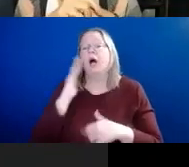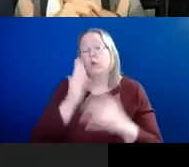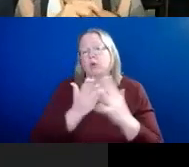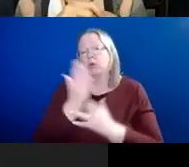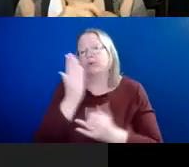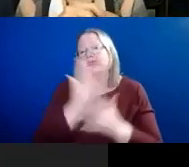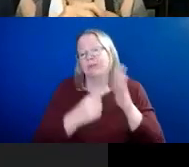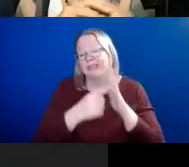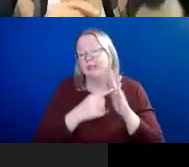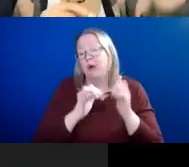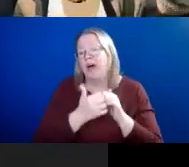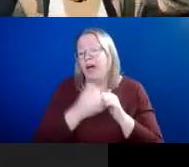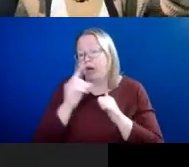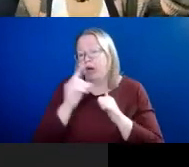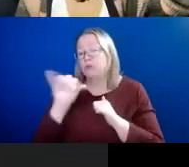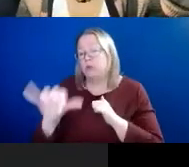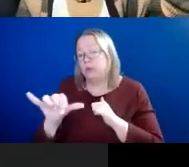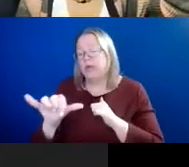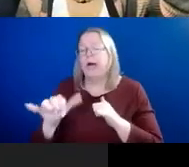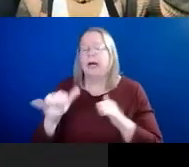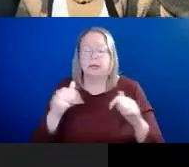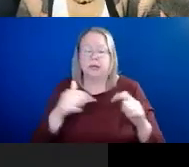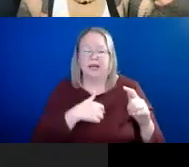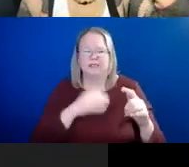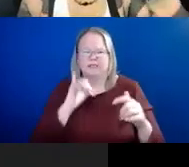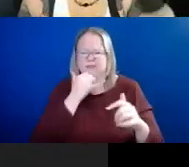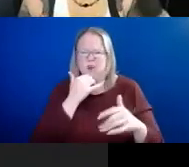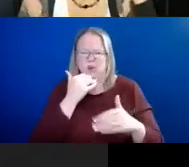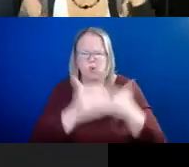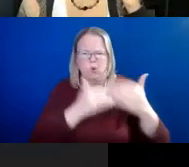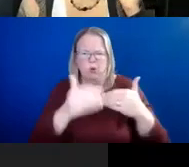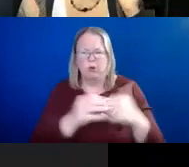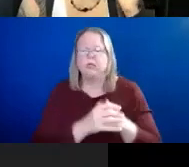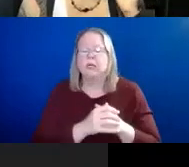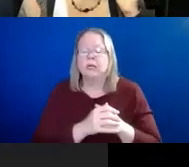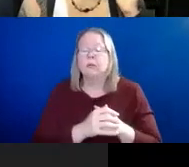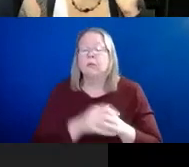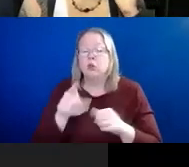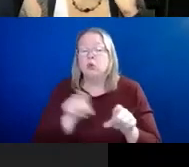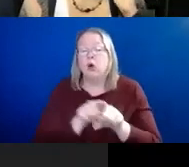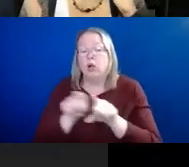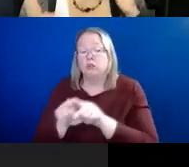on how to do this. I put these out of order 13:24:01 . You also want to think about having